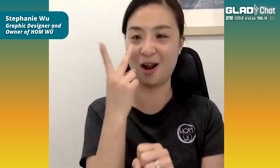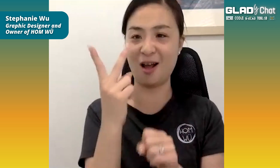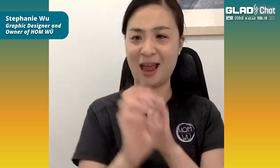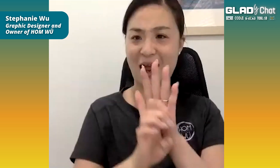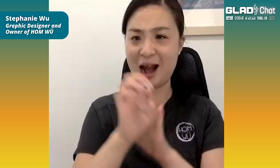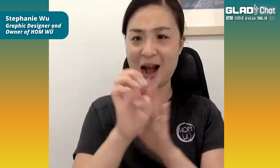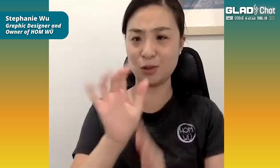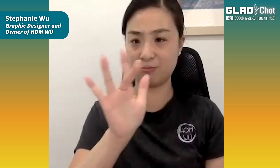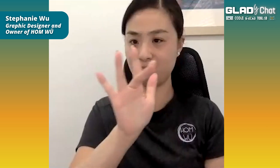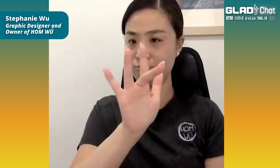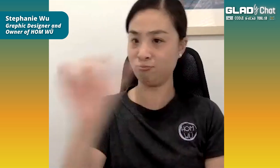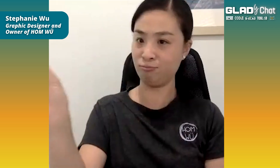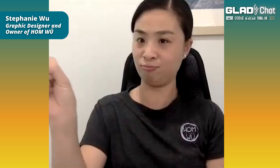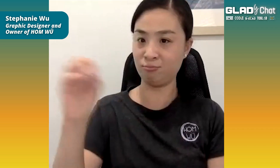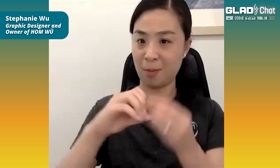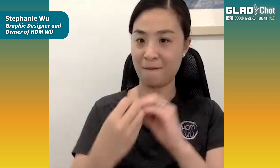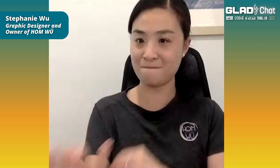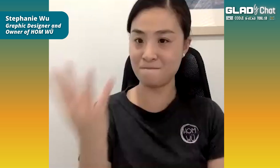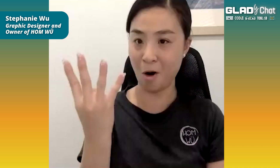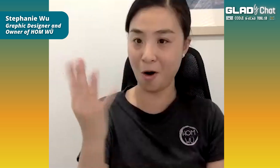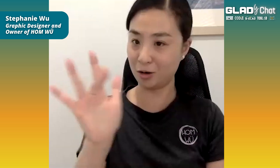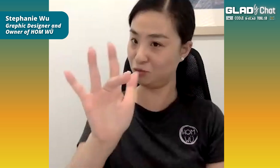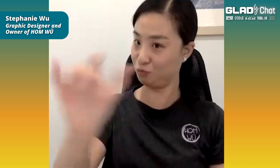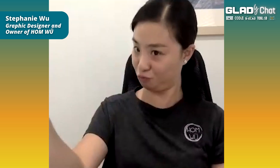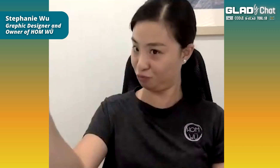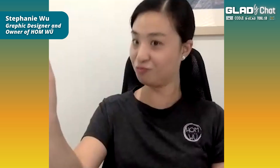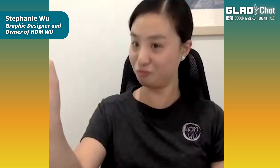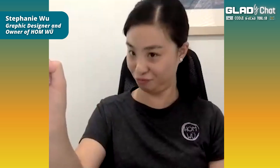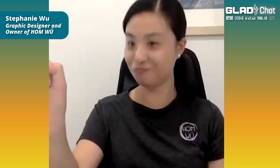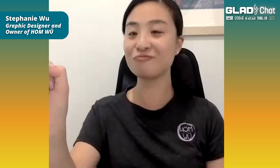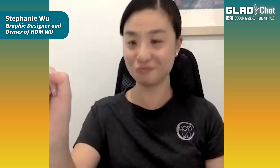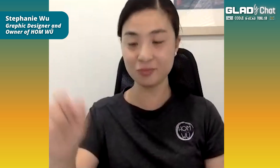I notice elevators don’t have the number four at all!